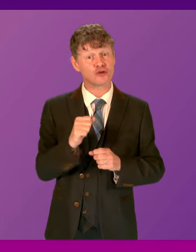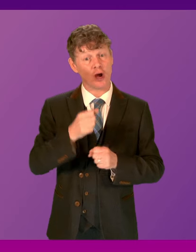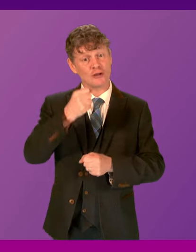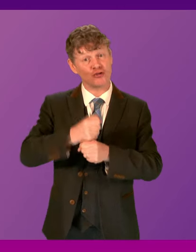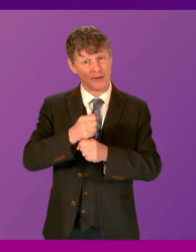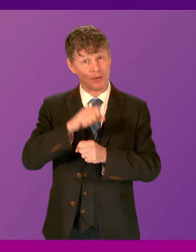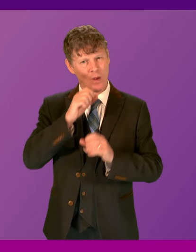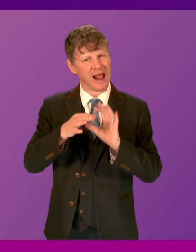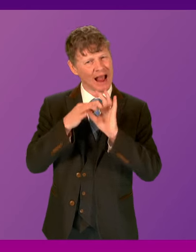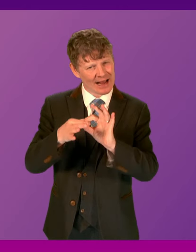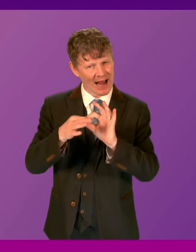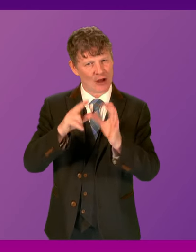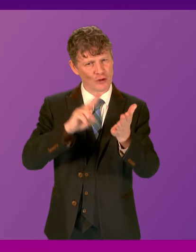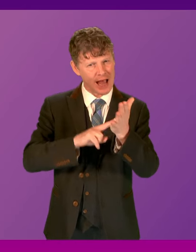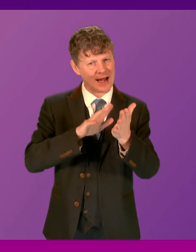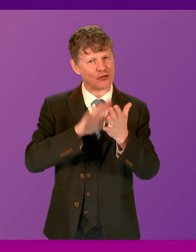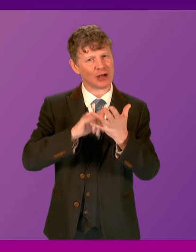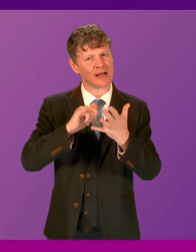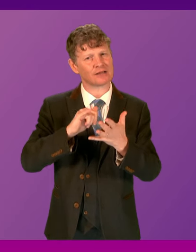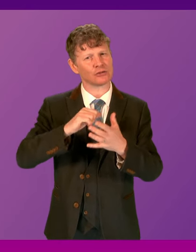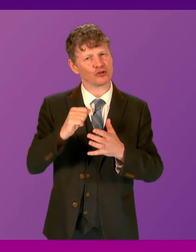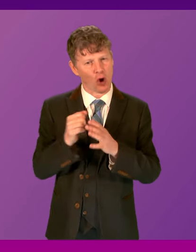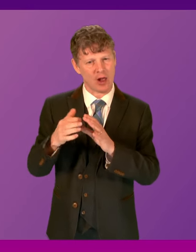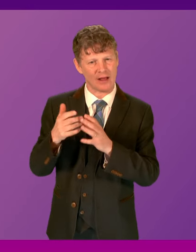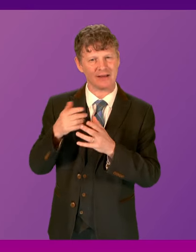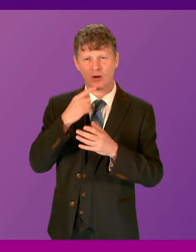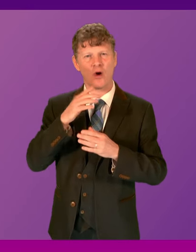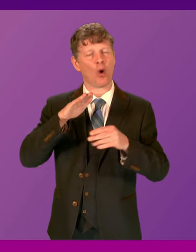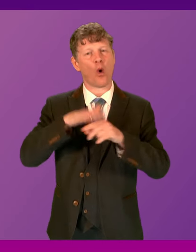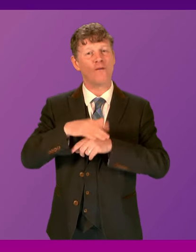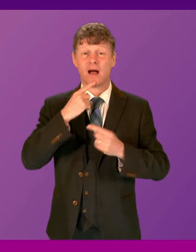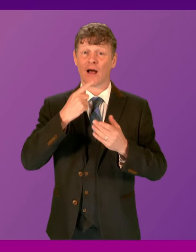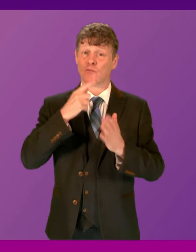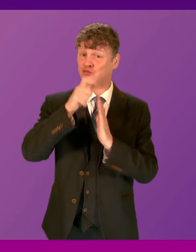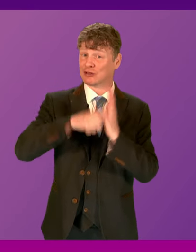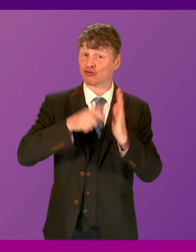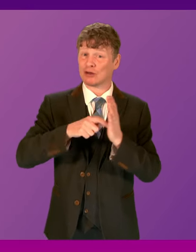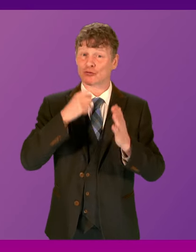NHS Scotland on ending the prescription of puberty-suppressing hormones to children,